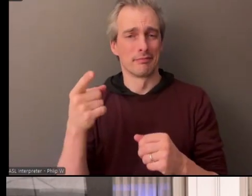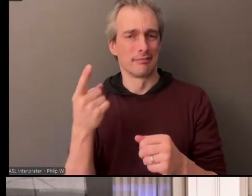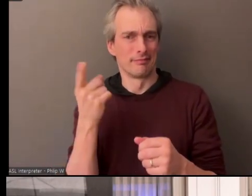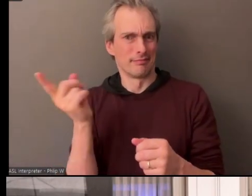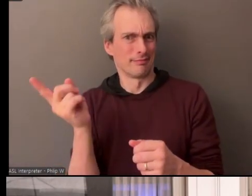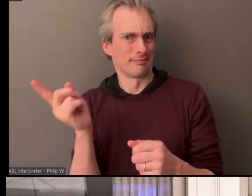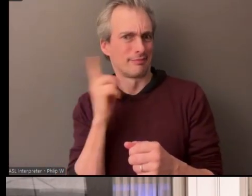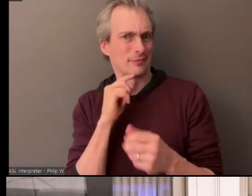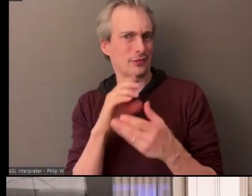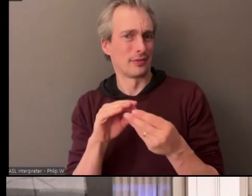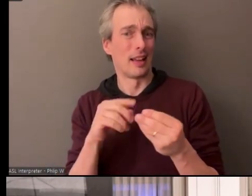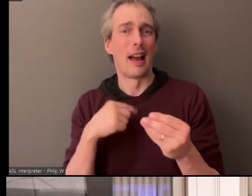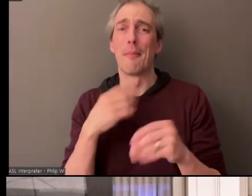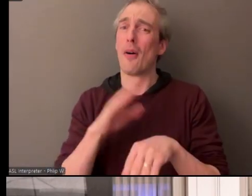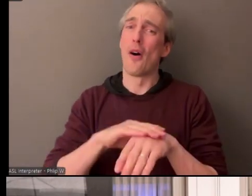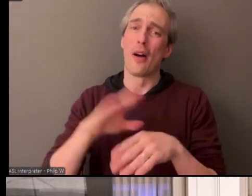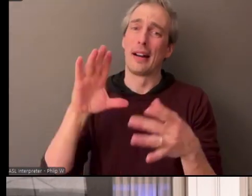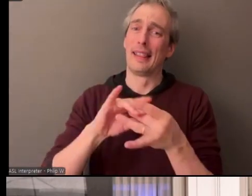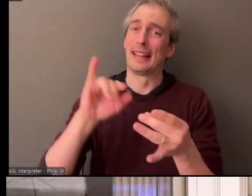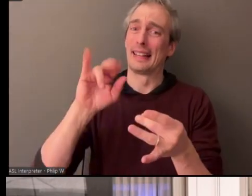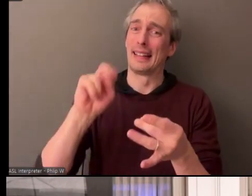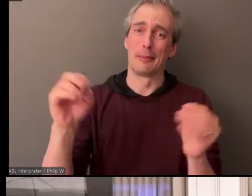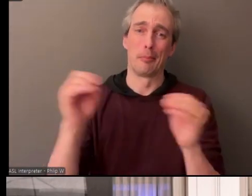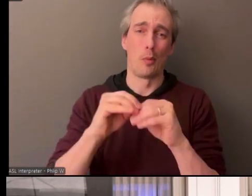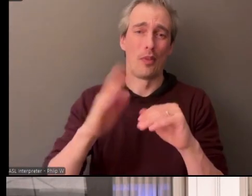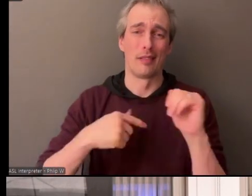I'm pretty easy to find there. Let's dig in.